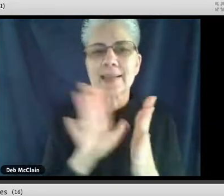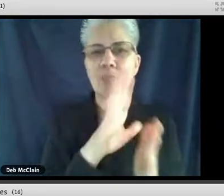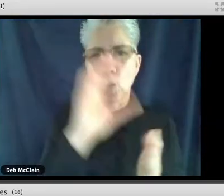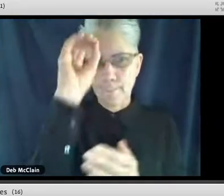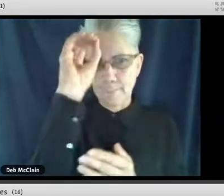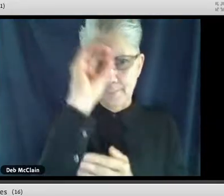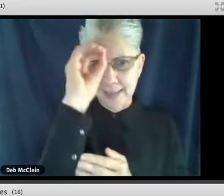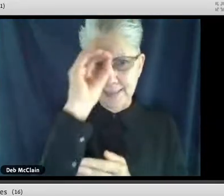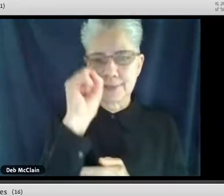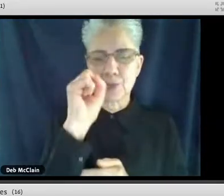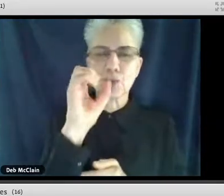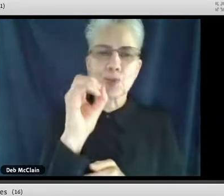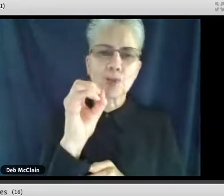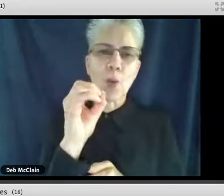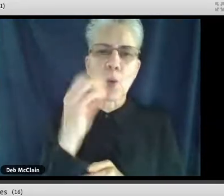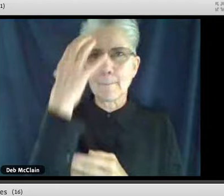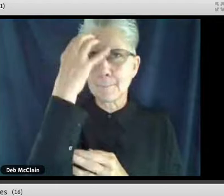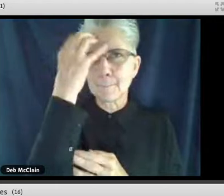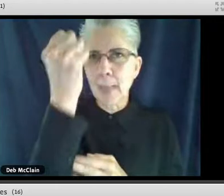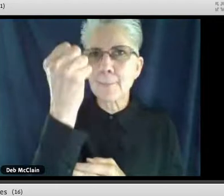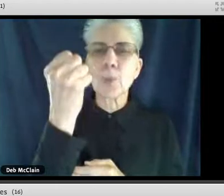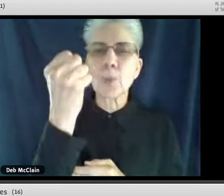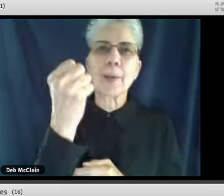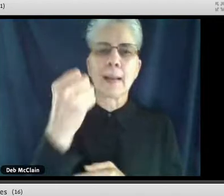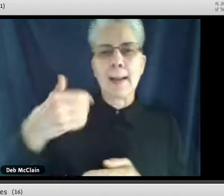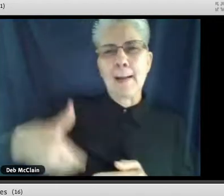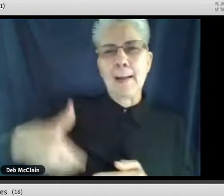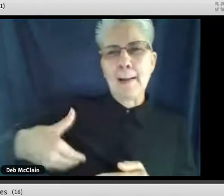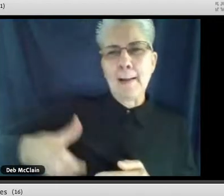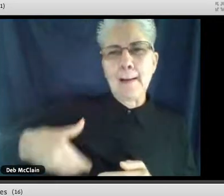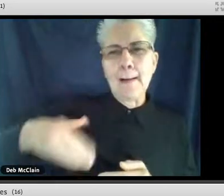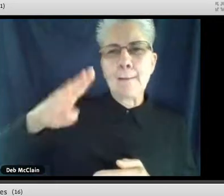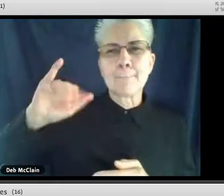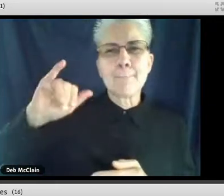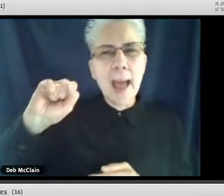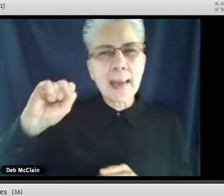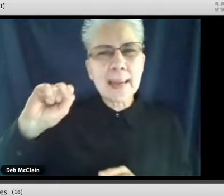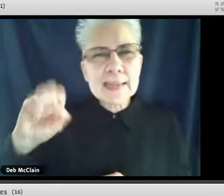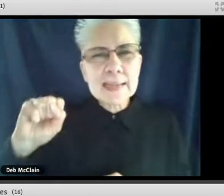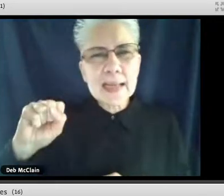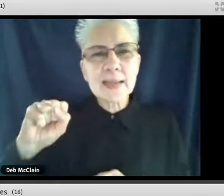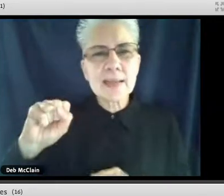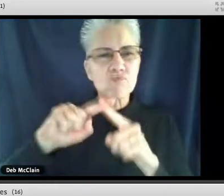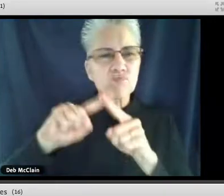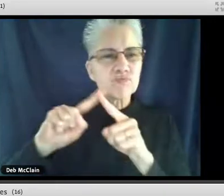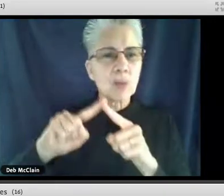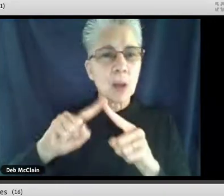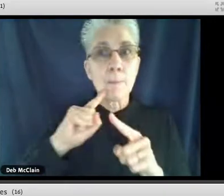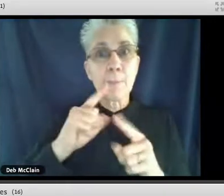So memory, biases, all that stuff starts to come up, but you can hit a lot more people